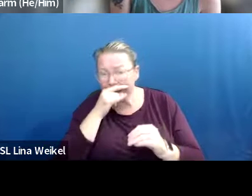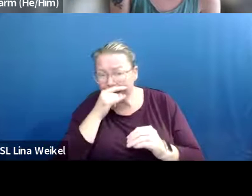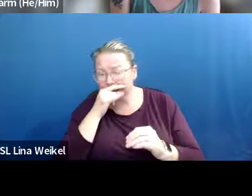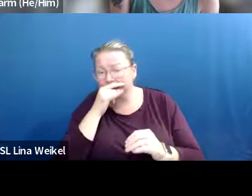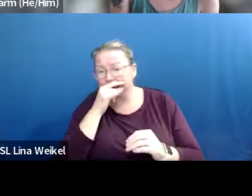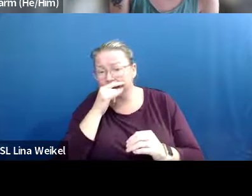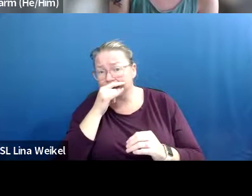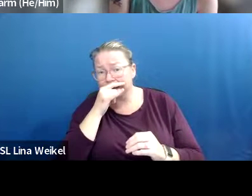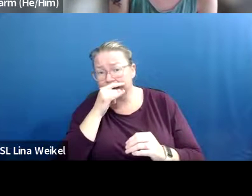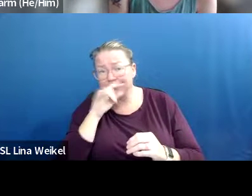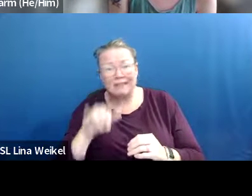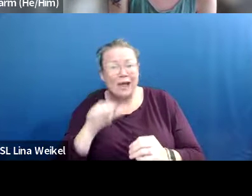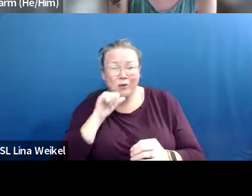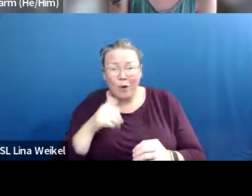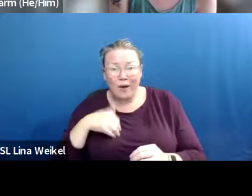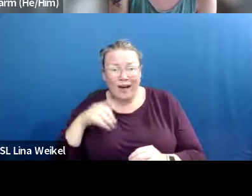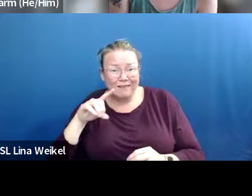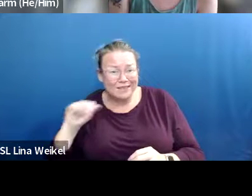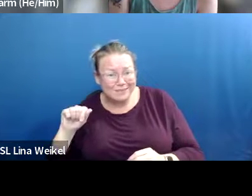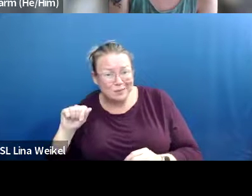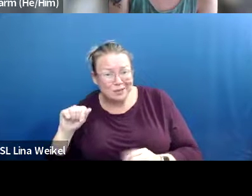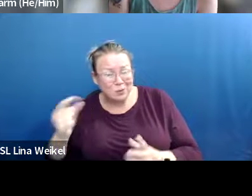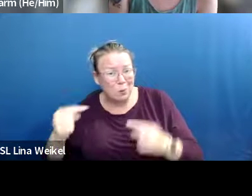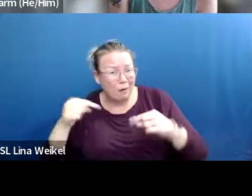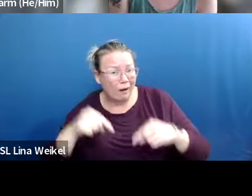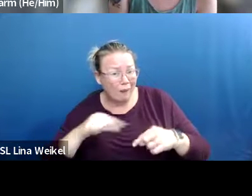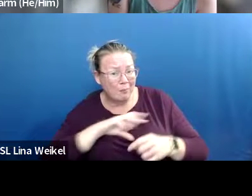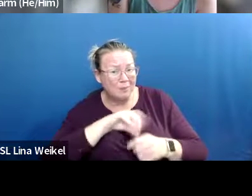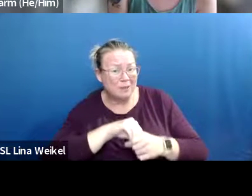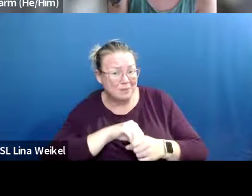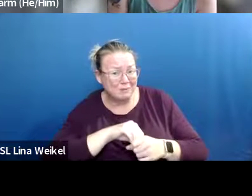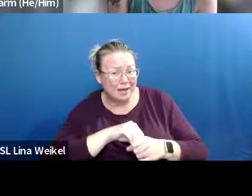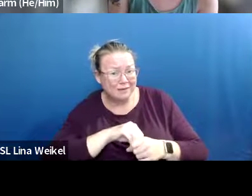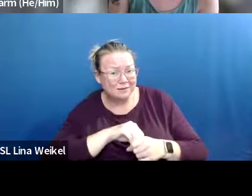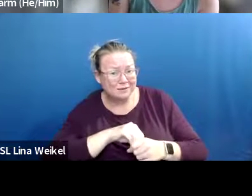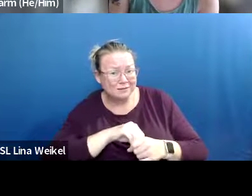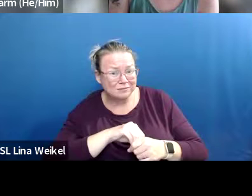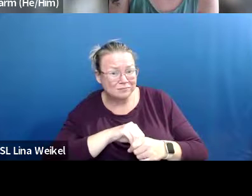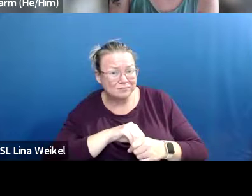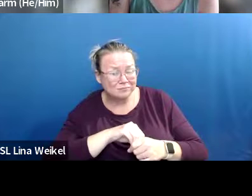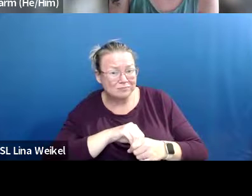Rosie Vazquez: that don't have a disability to to come and participate, and. Rosie Vazquez: you know, making it